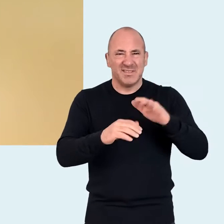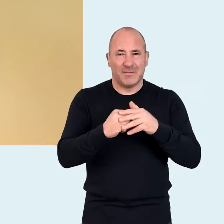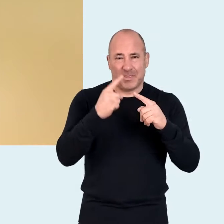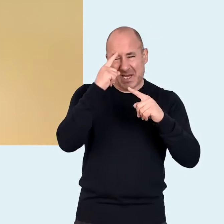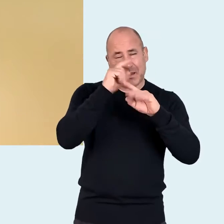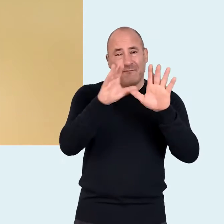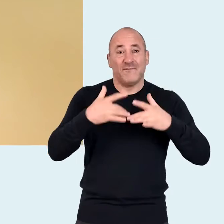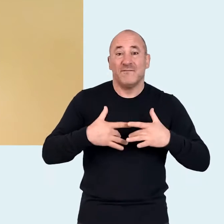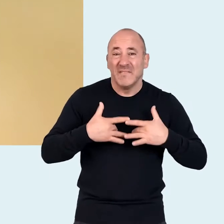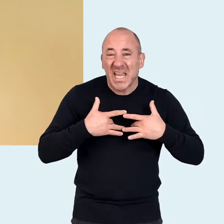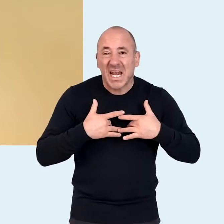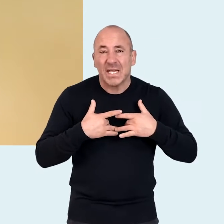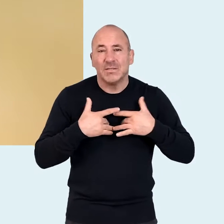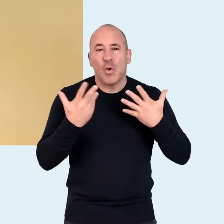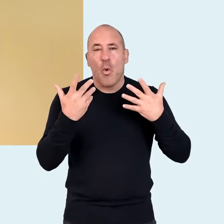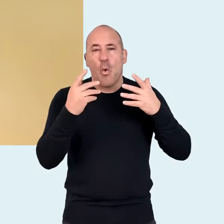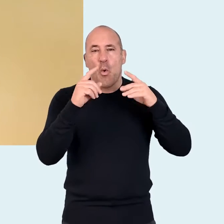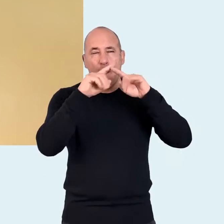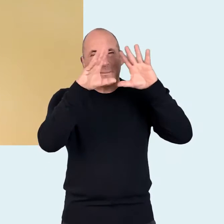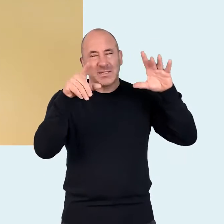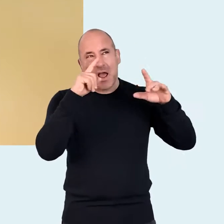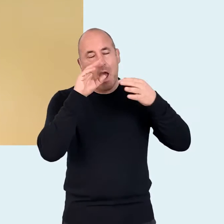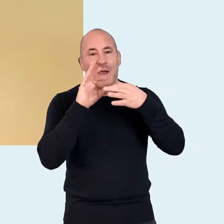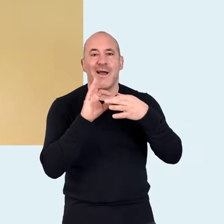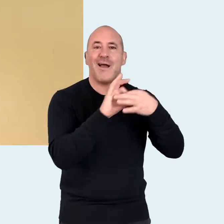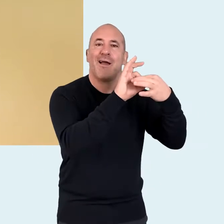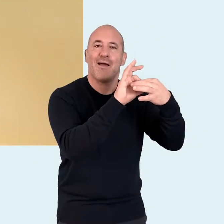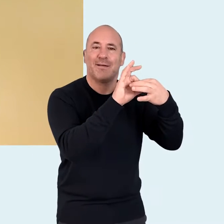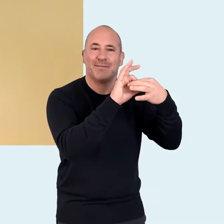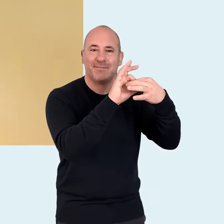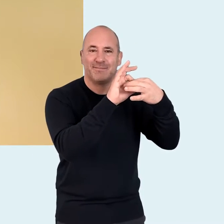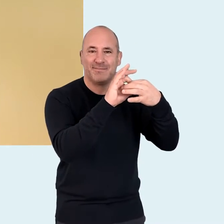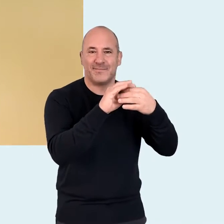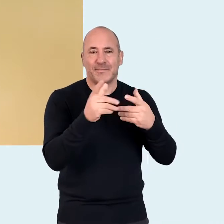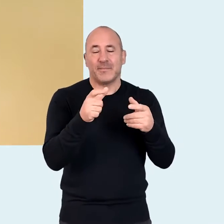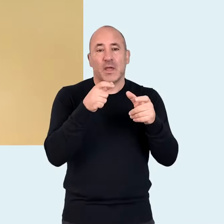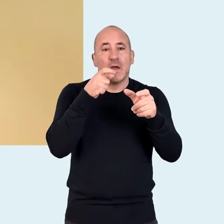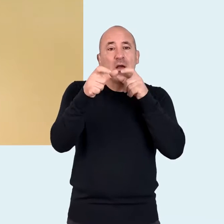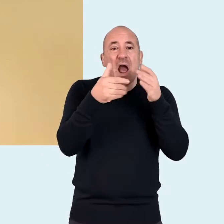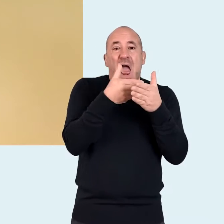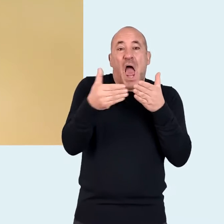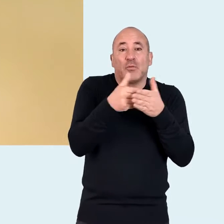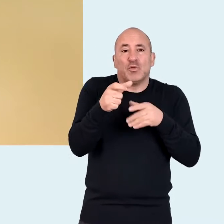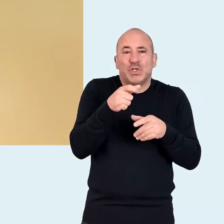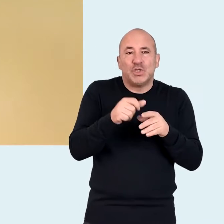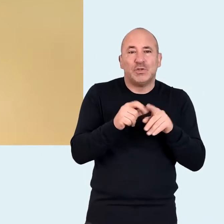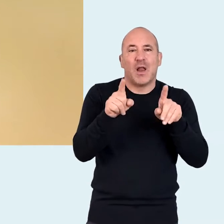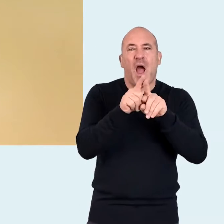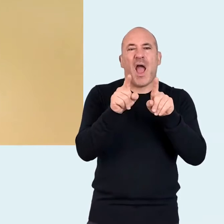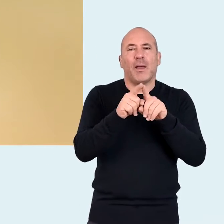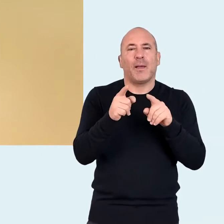about perhaps feelings or images that the dancers can connect to. Use of language, so